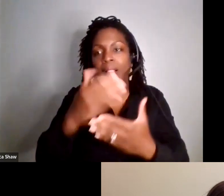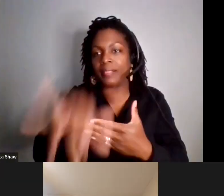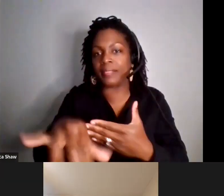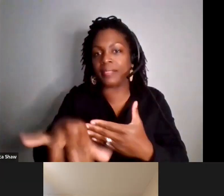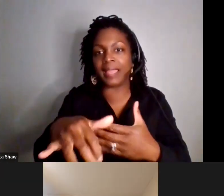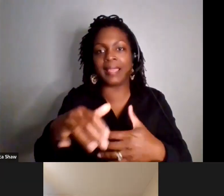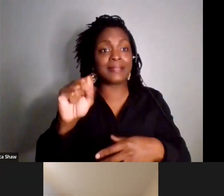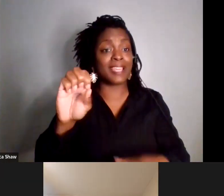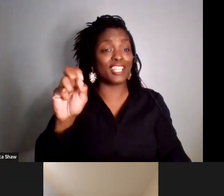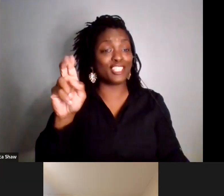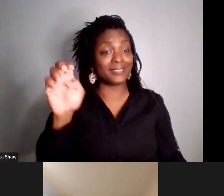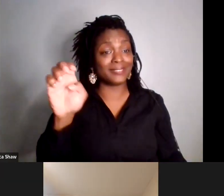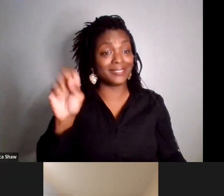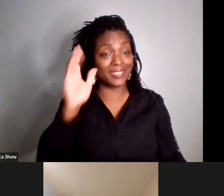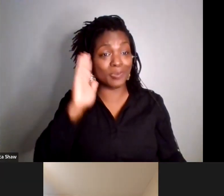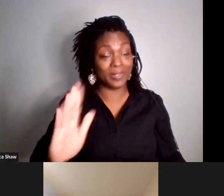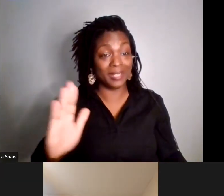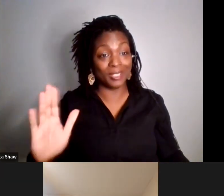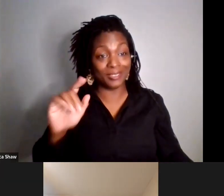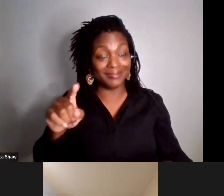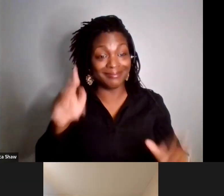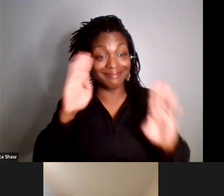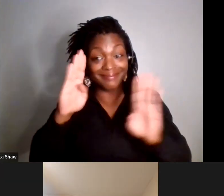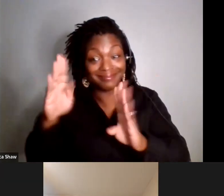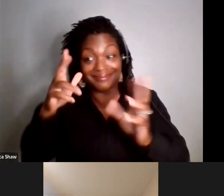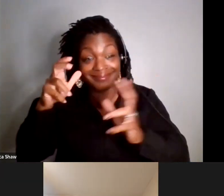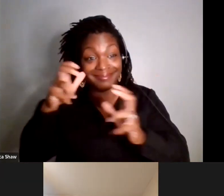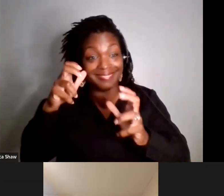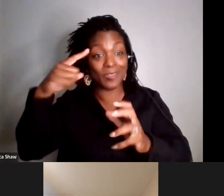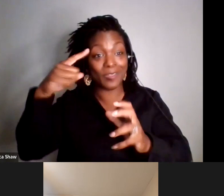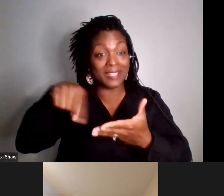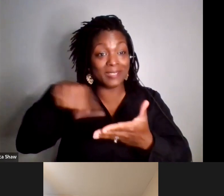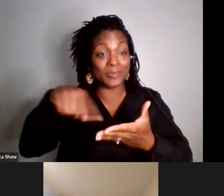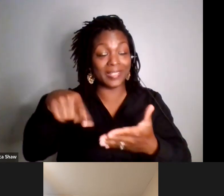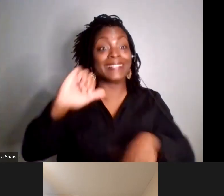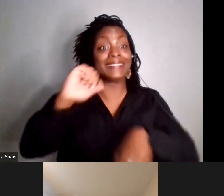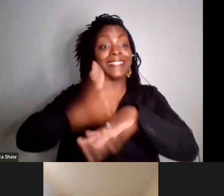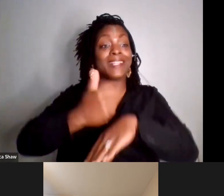In this conference this week has come come to be because of their